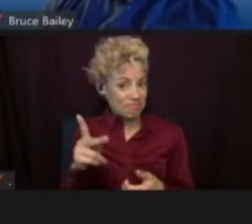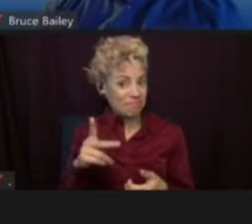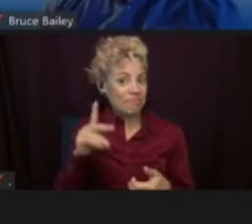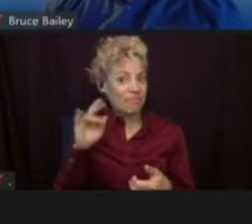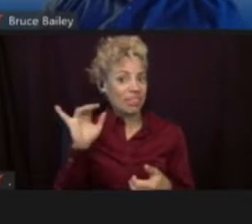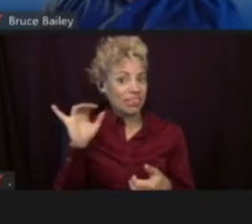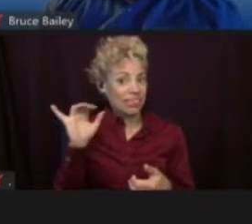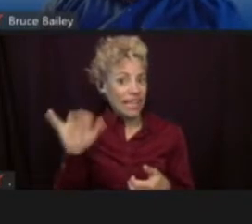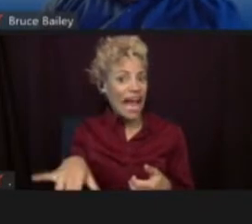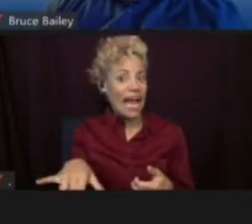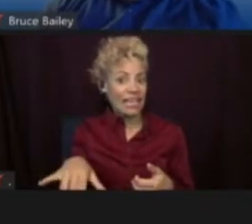Next slide, please.